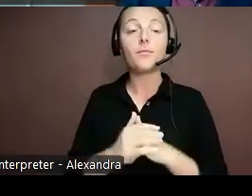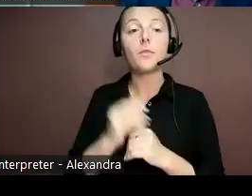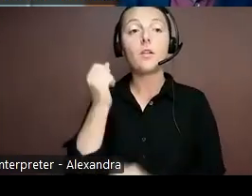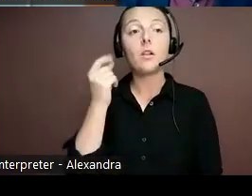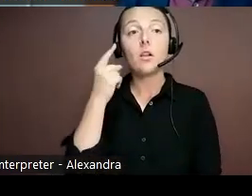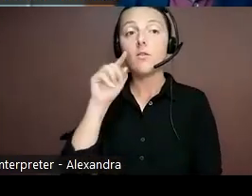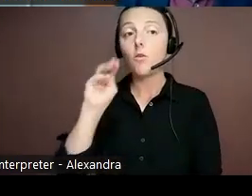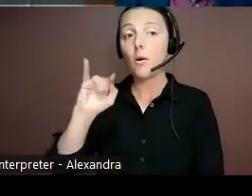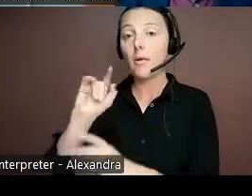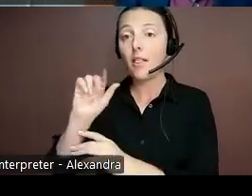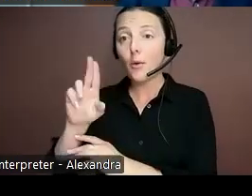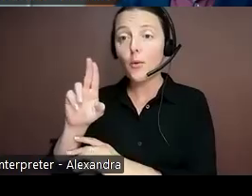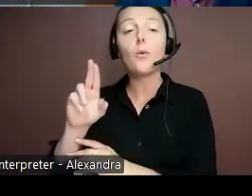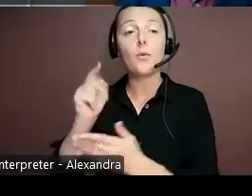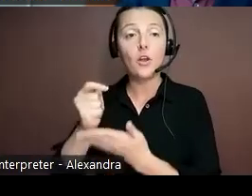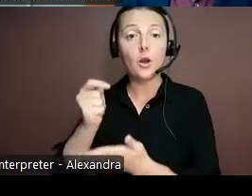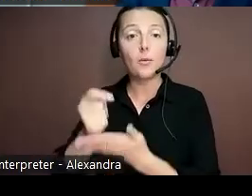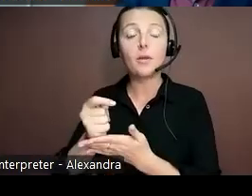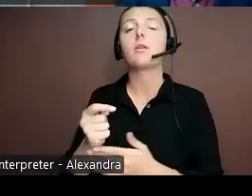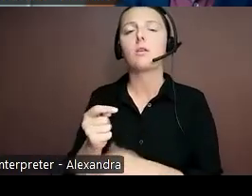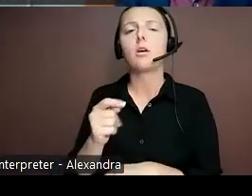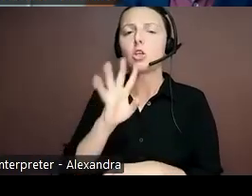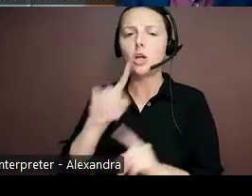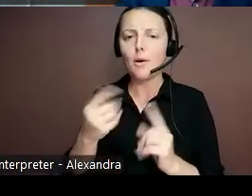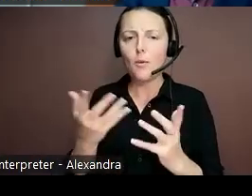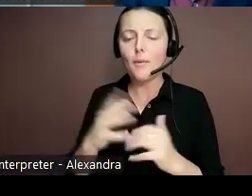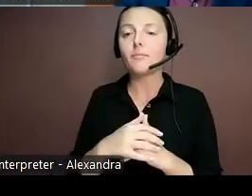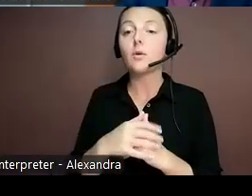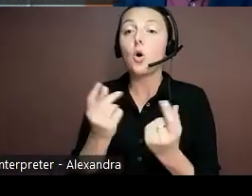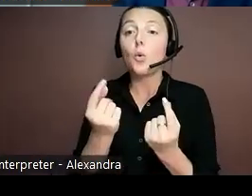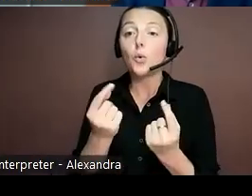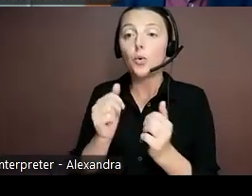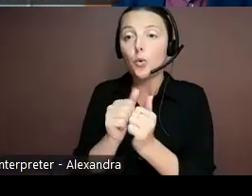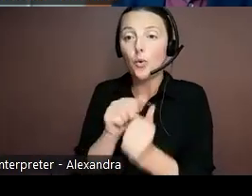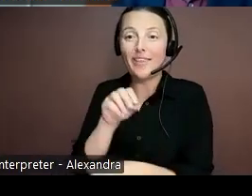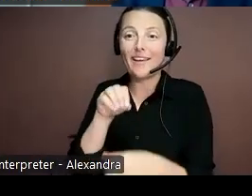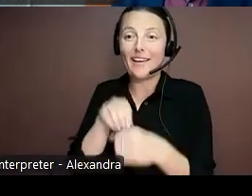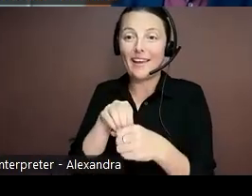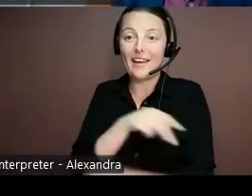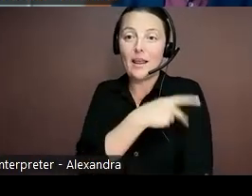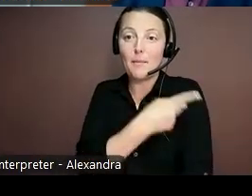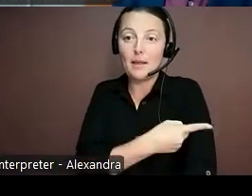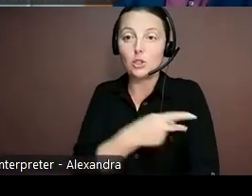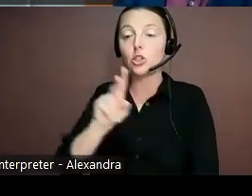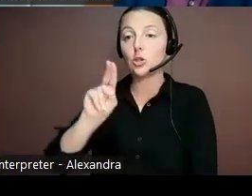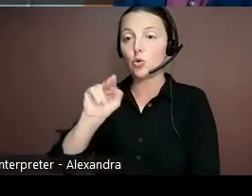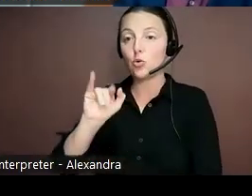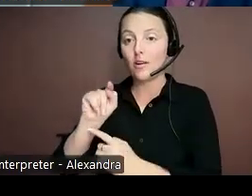the impatient unit in terms of the thinking of the impatient unit as an ecosystem ecosystem in which